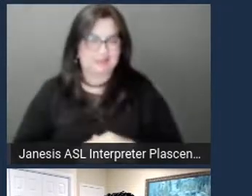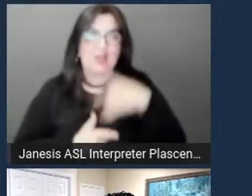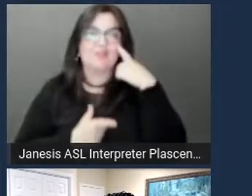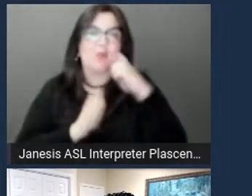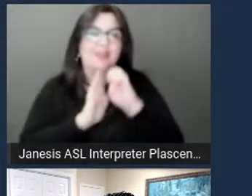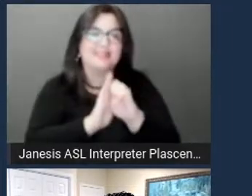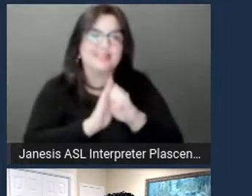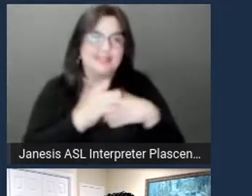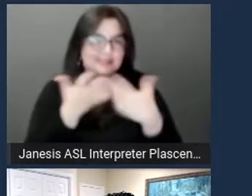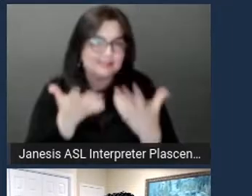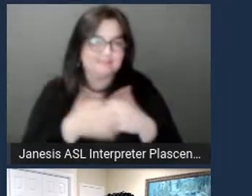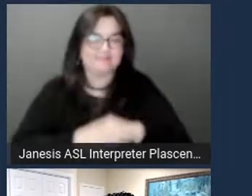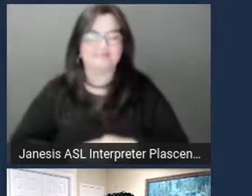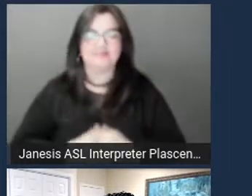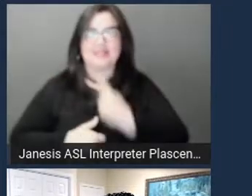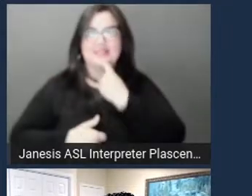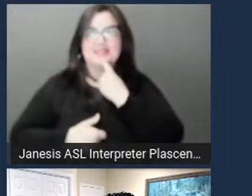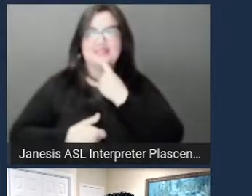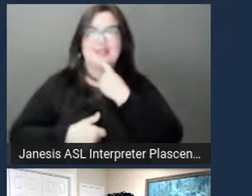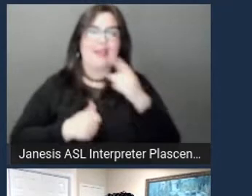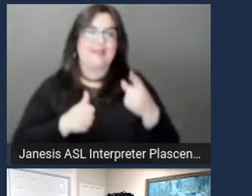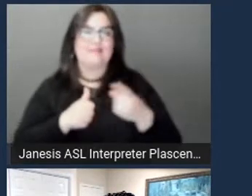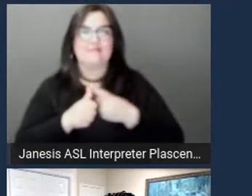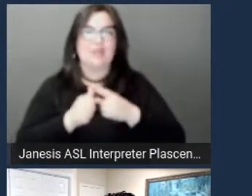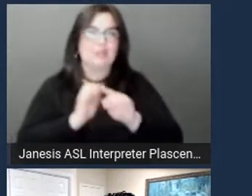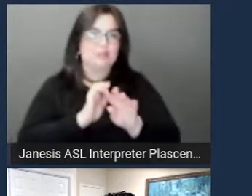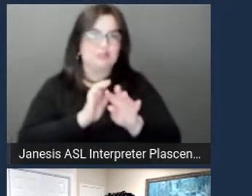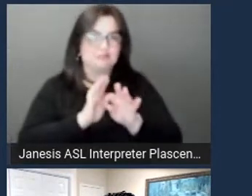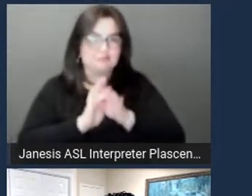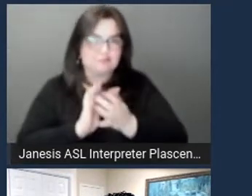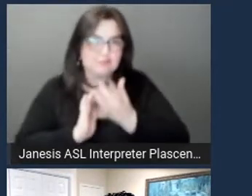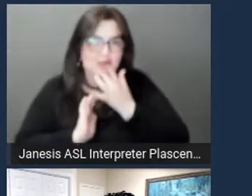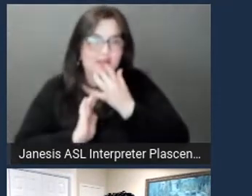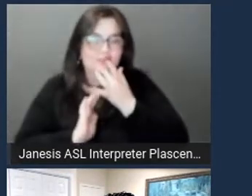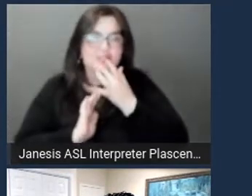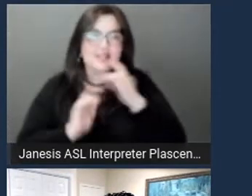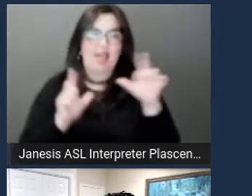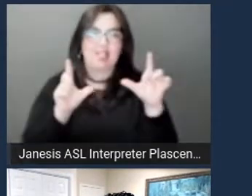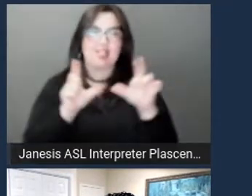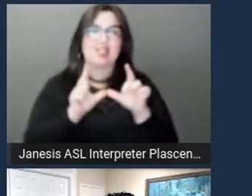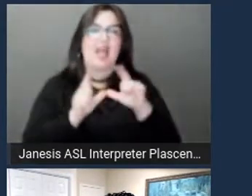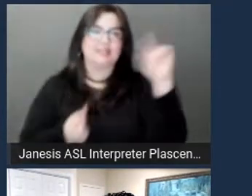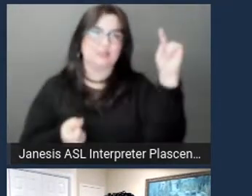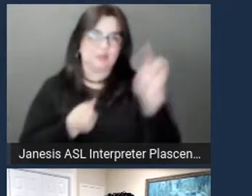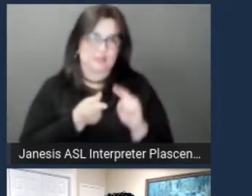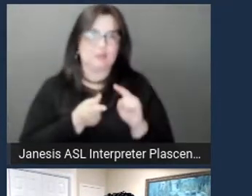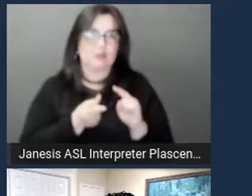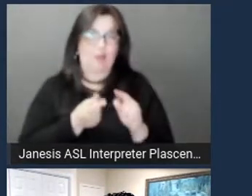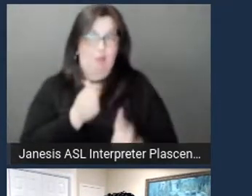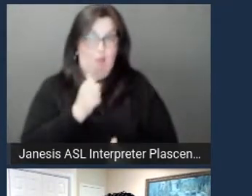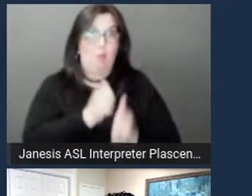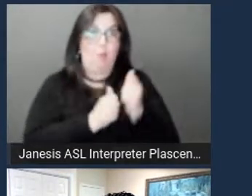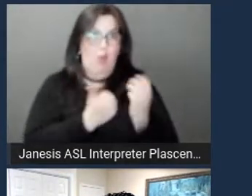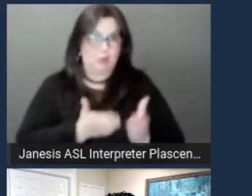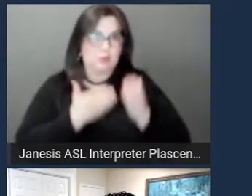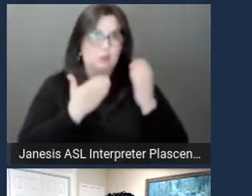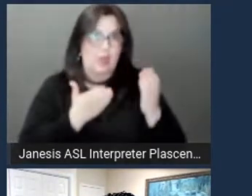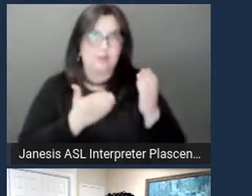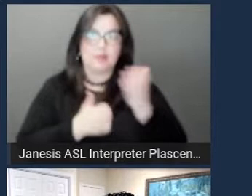let's say my first preference is license reduction, so then most of the recommendations will be based on what should be the best strategy